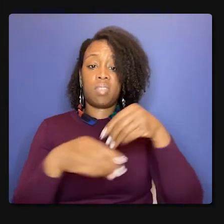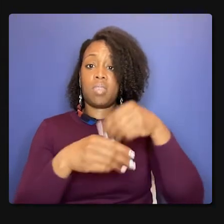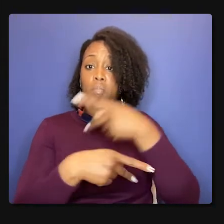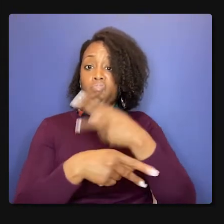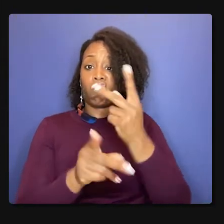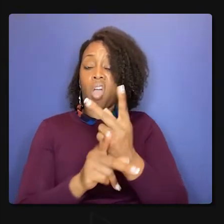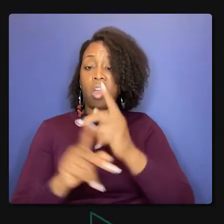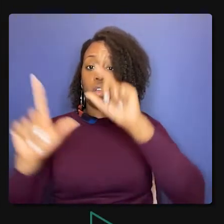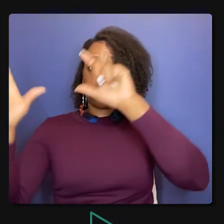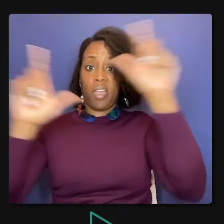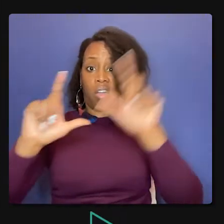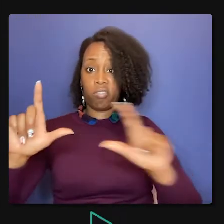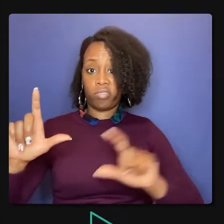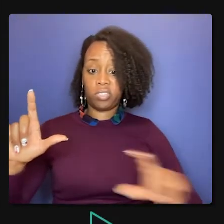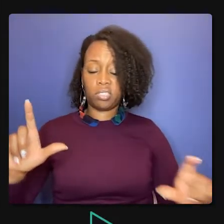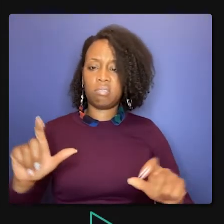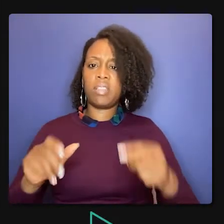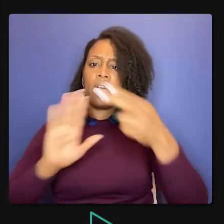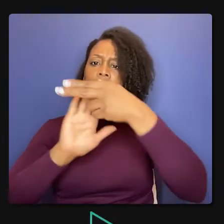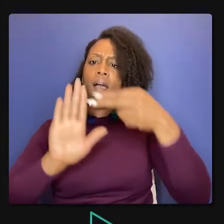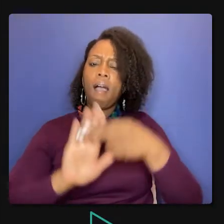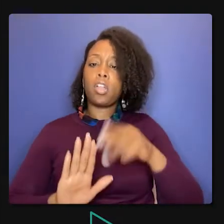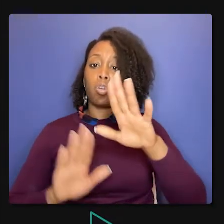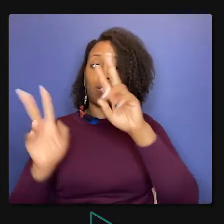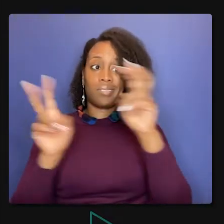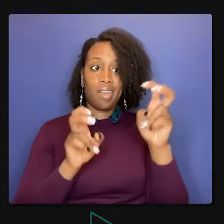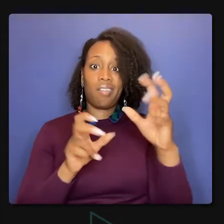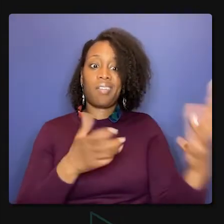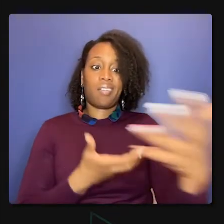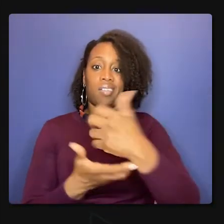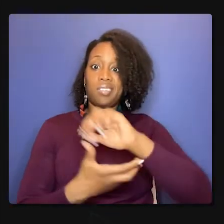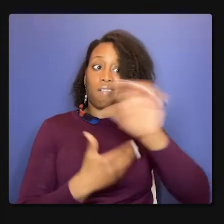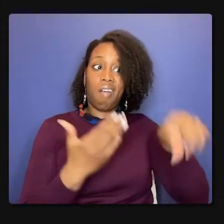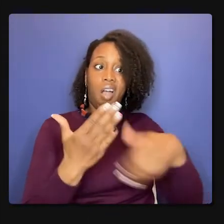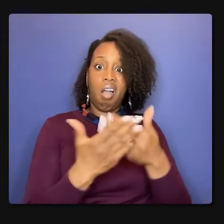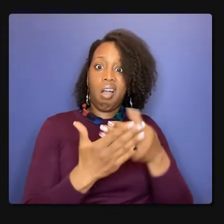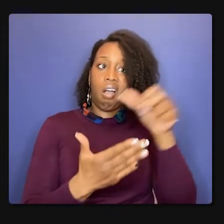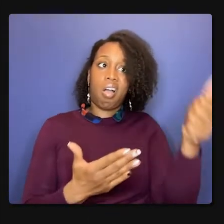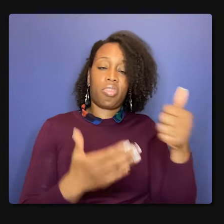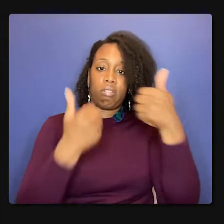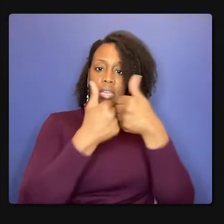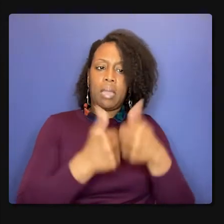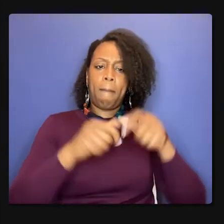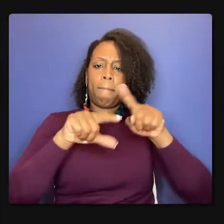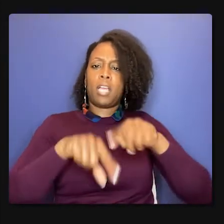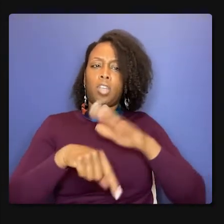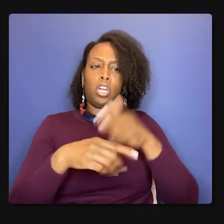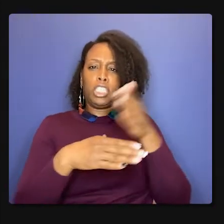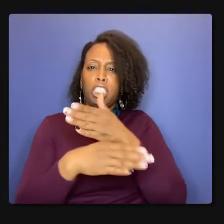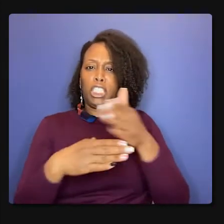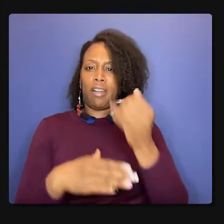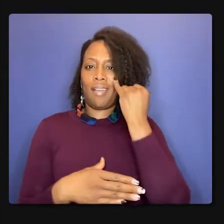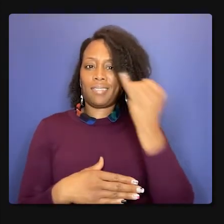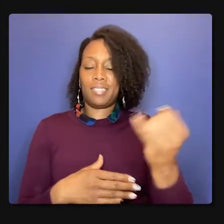in our product galleries, which highlight your title in a collection of other games based on a shared characteristic,